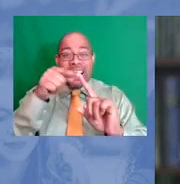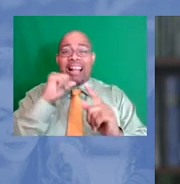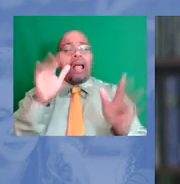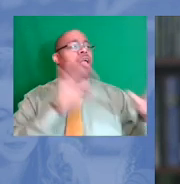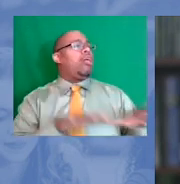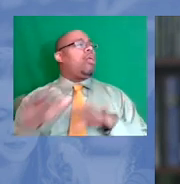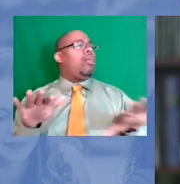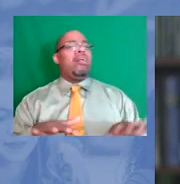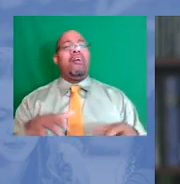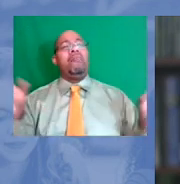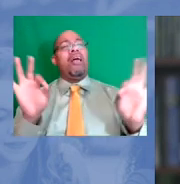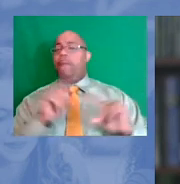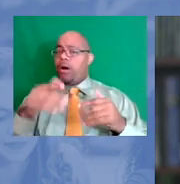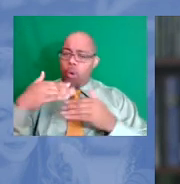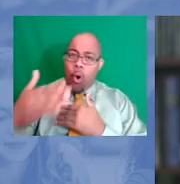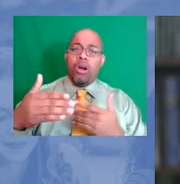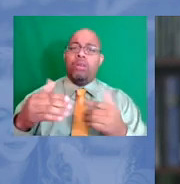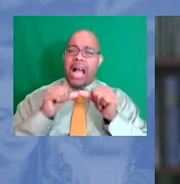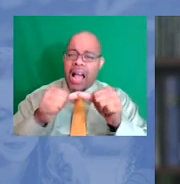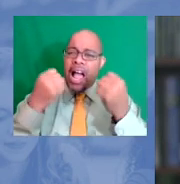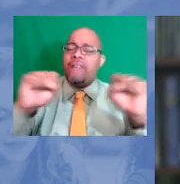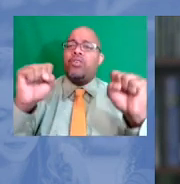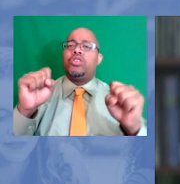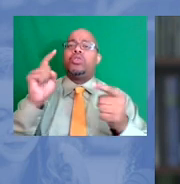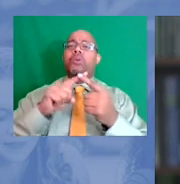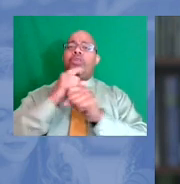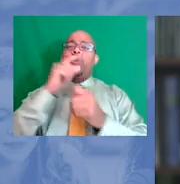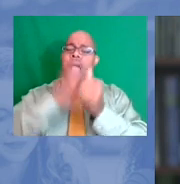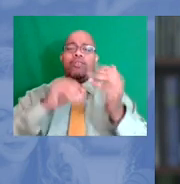CONTINUOUS EFFORT TO MAKE SURE EVERY STUDENT FEELS SUPPORTED IN THEIR CLASSROOMS AND EVERY